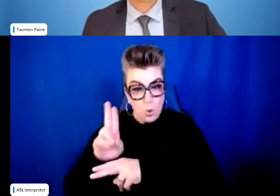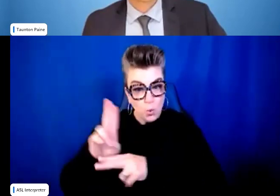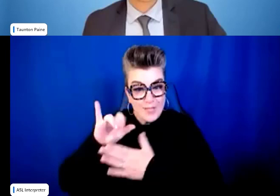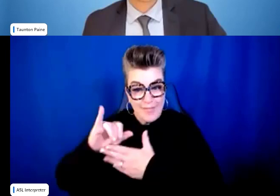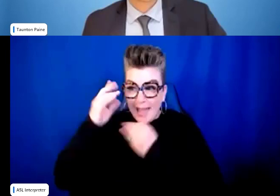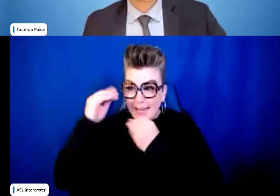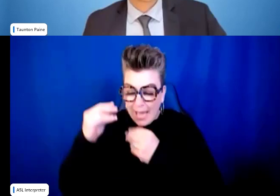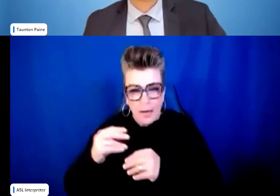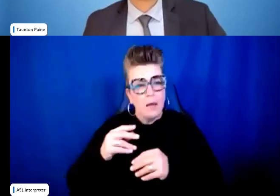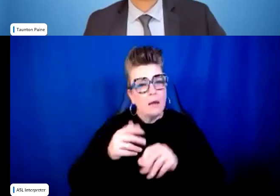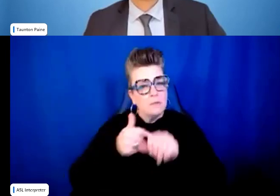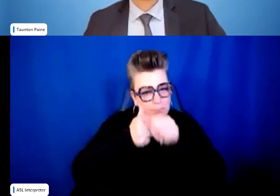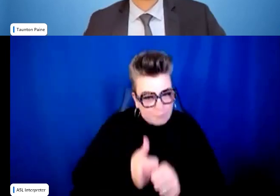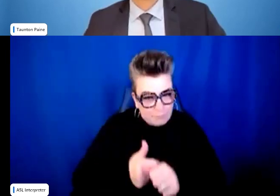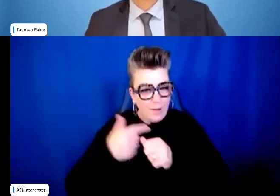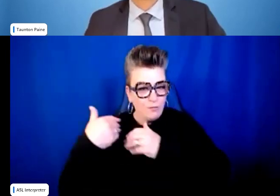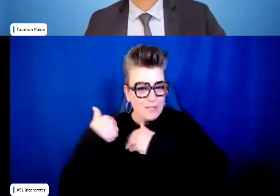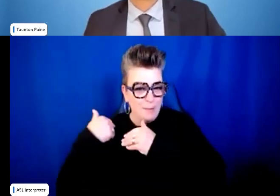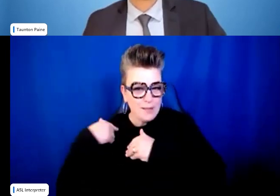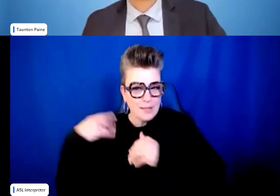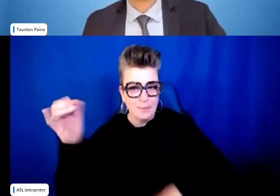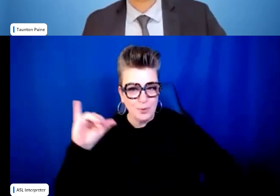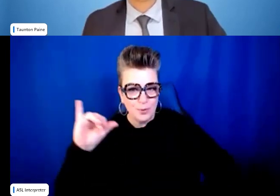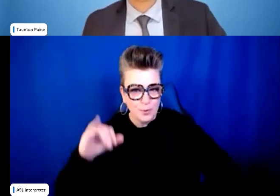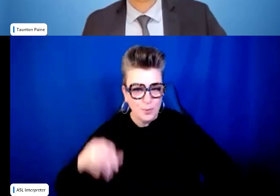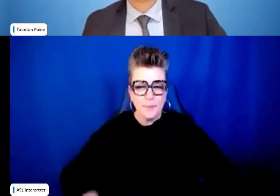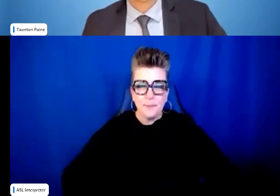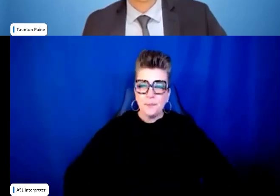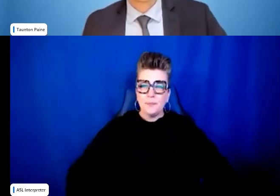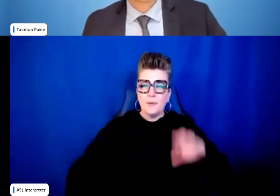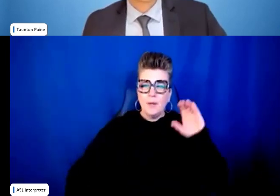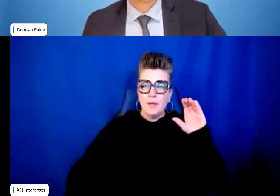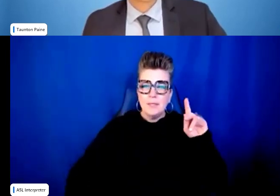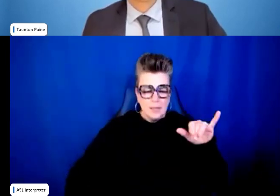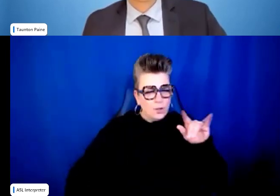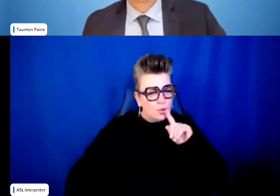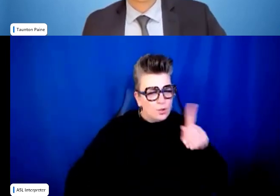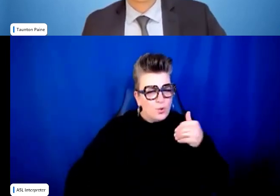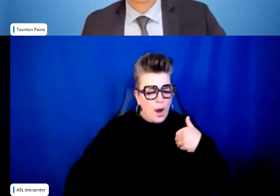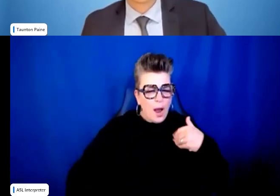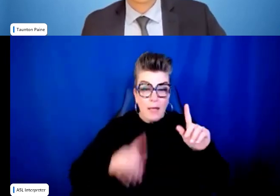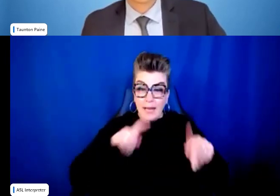Cindy Danielson: Sure. I'll maybe take the first part of that, and in terms of subsequent access,